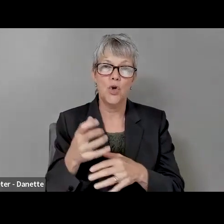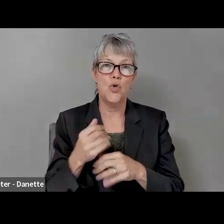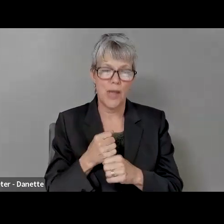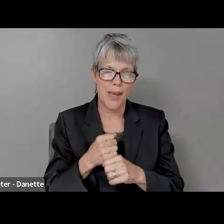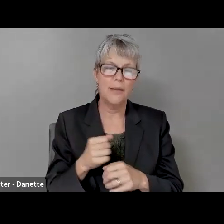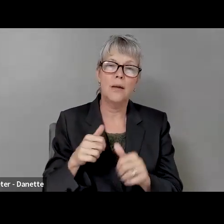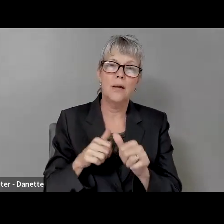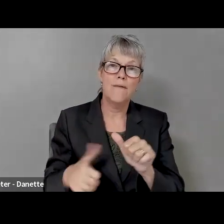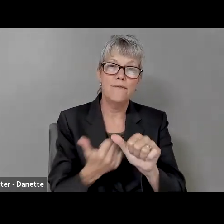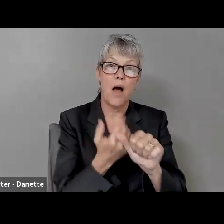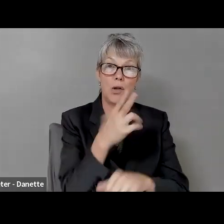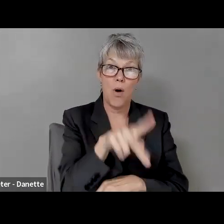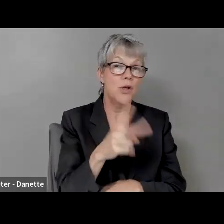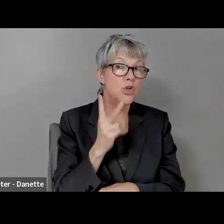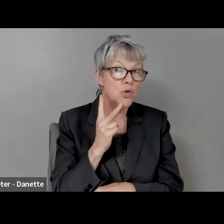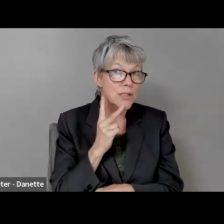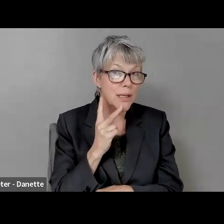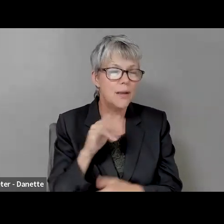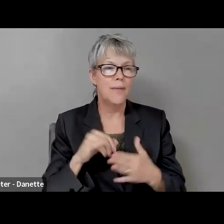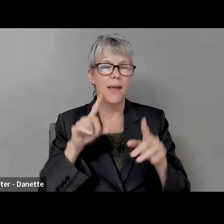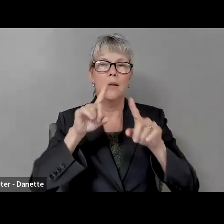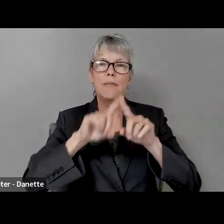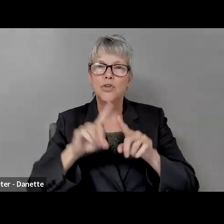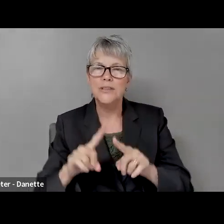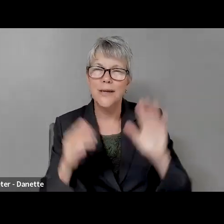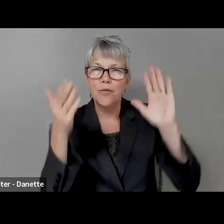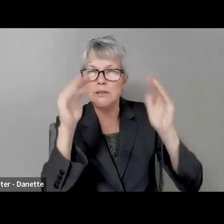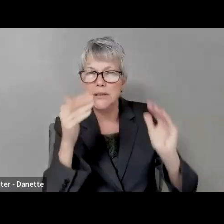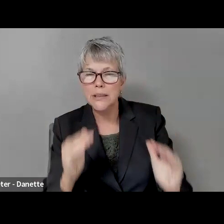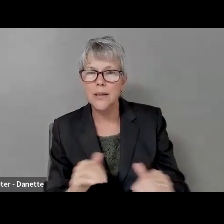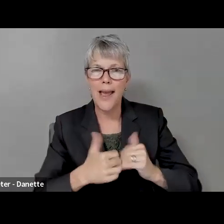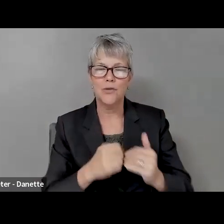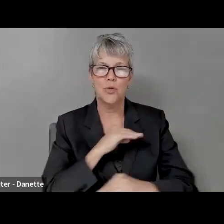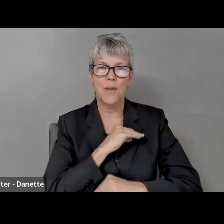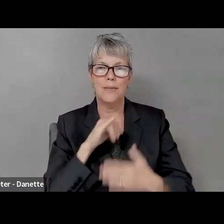Kelly Crosbie (she/her): And so you see in that case there's differences in how we're able to beat that goal across l memcos